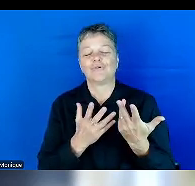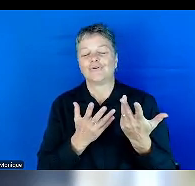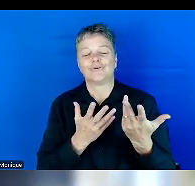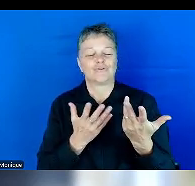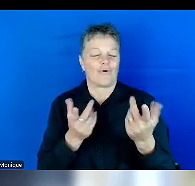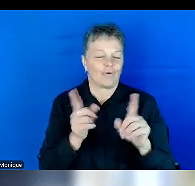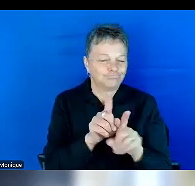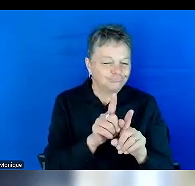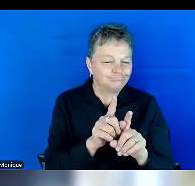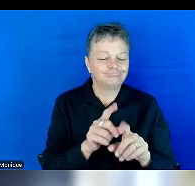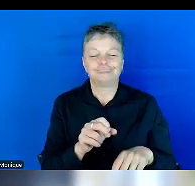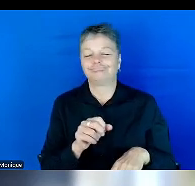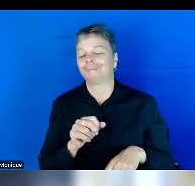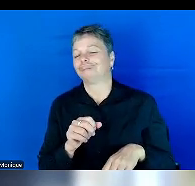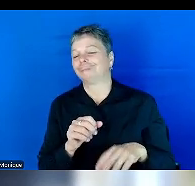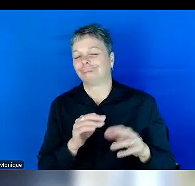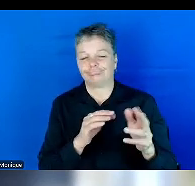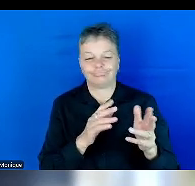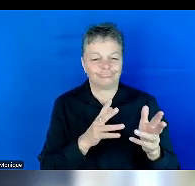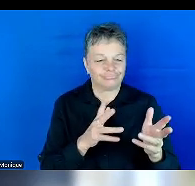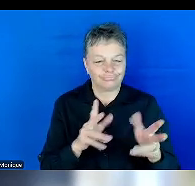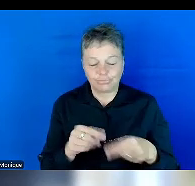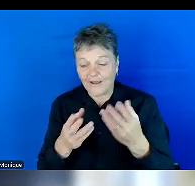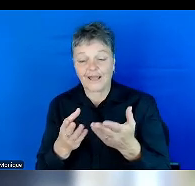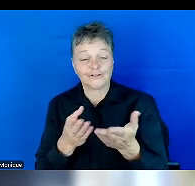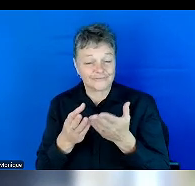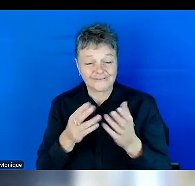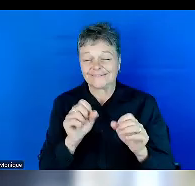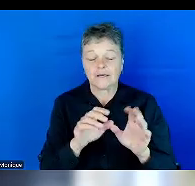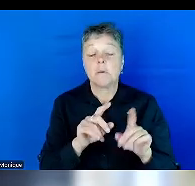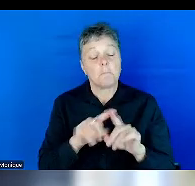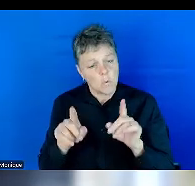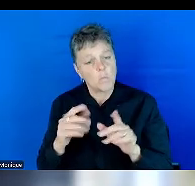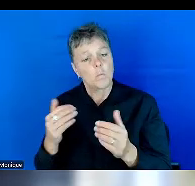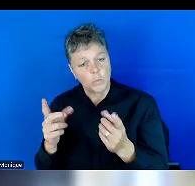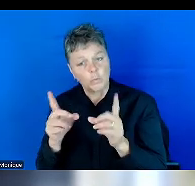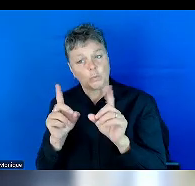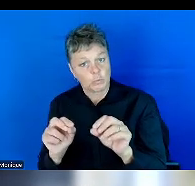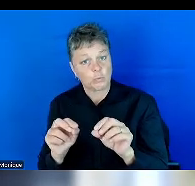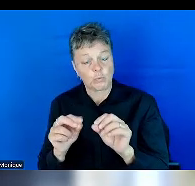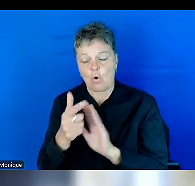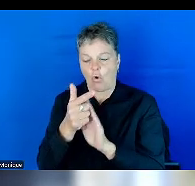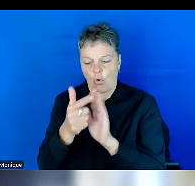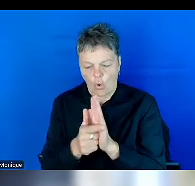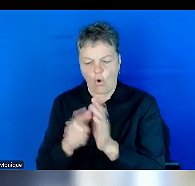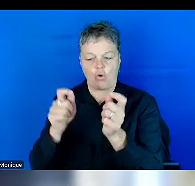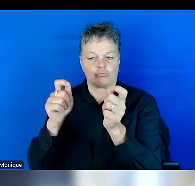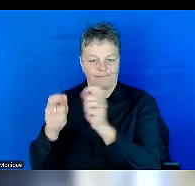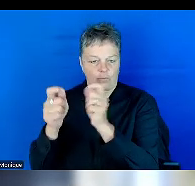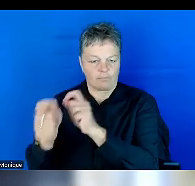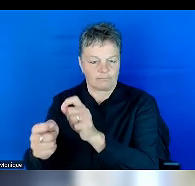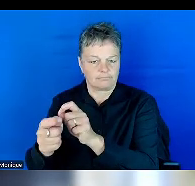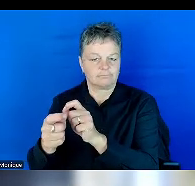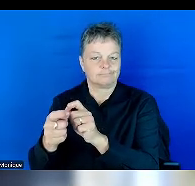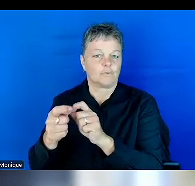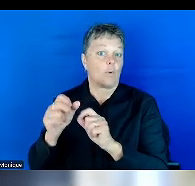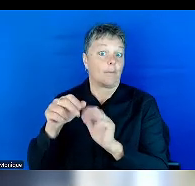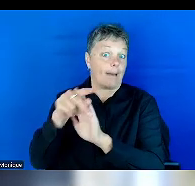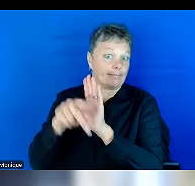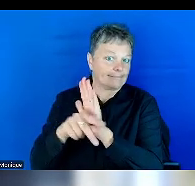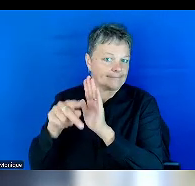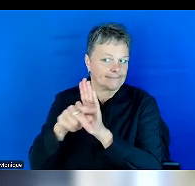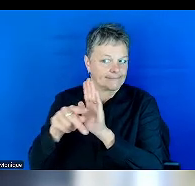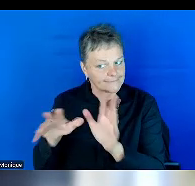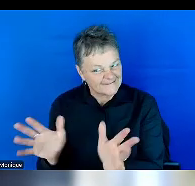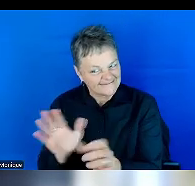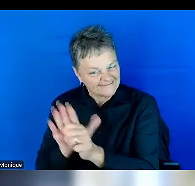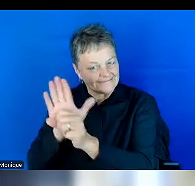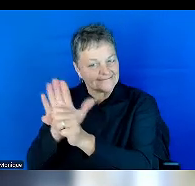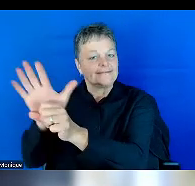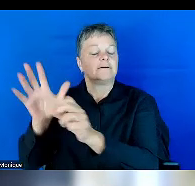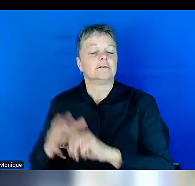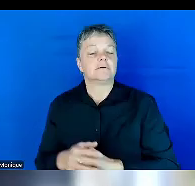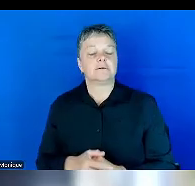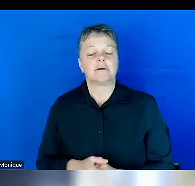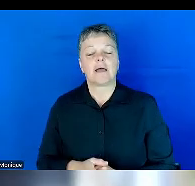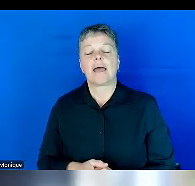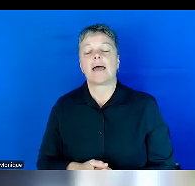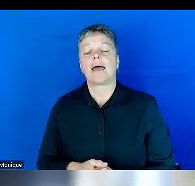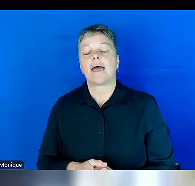disabilities, we also do uh law reform and policy work. Um, and usually that's done in partnerships